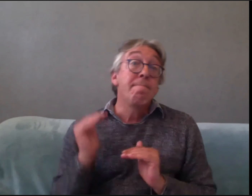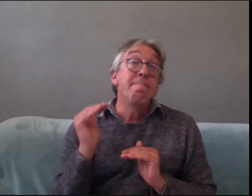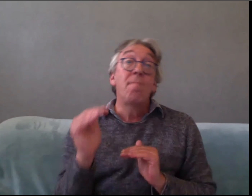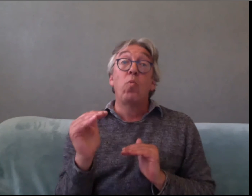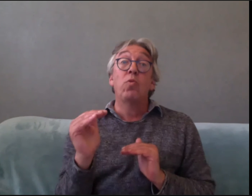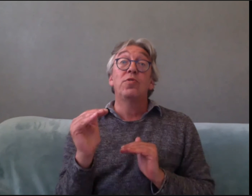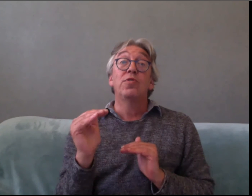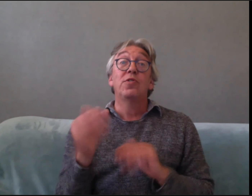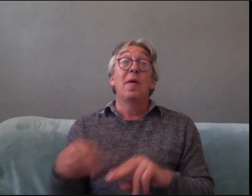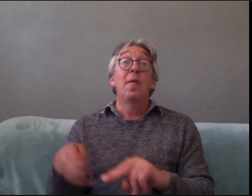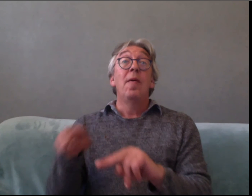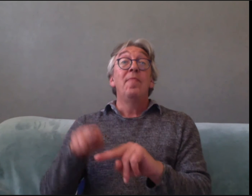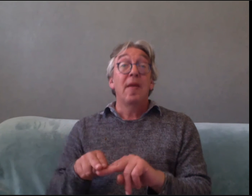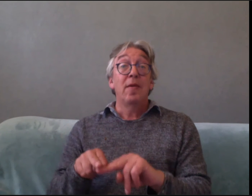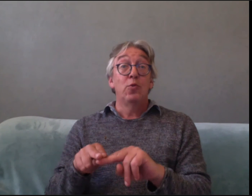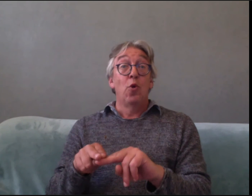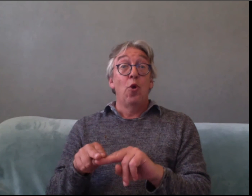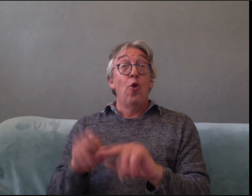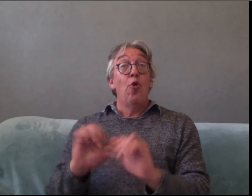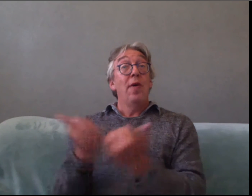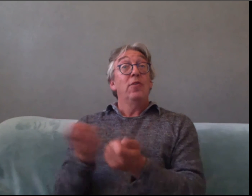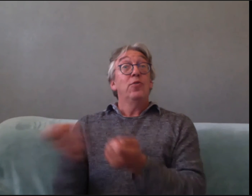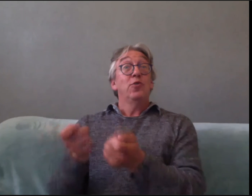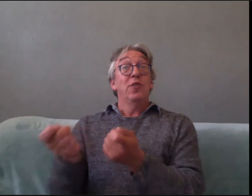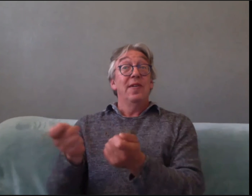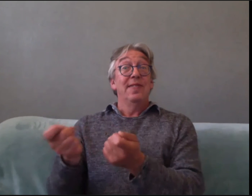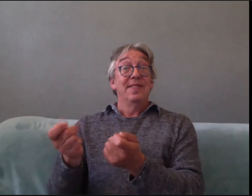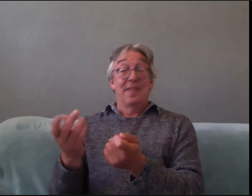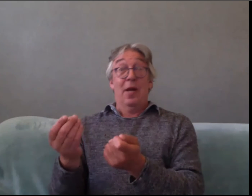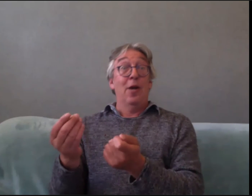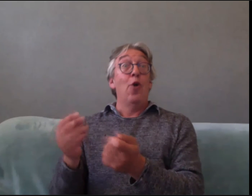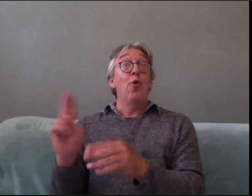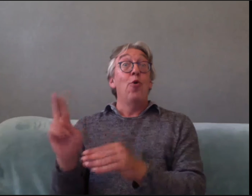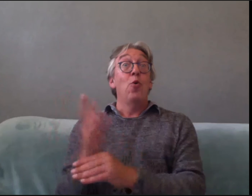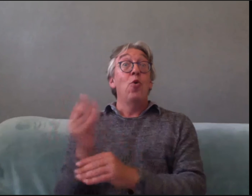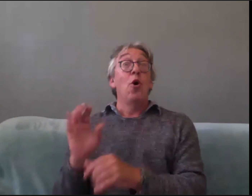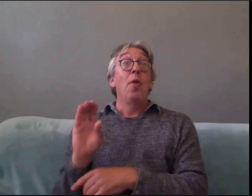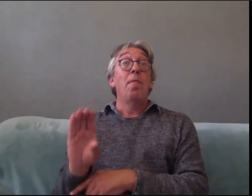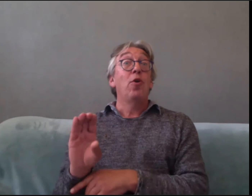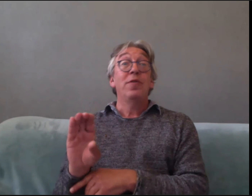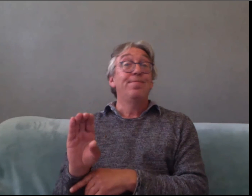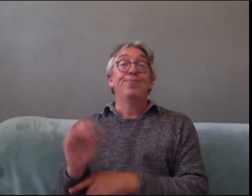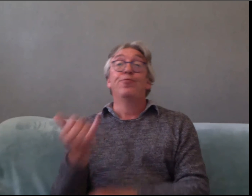For example in Spain and in Malta the response was